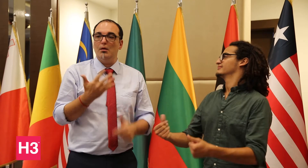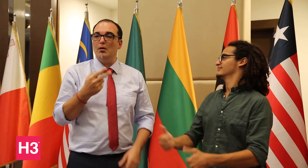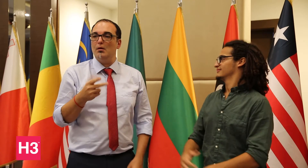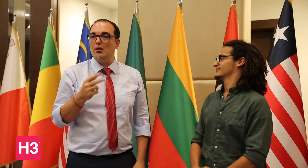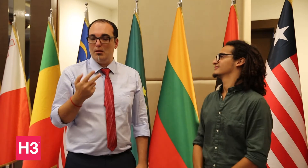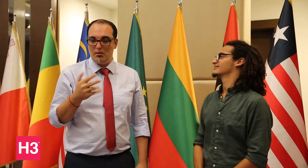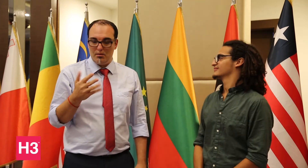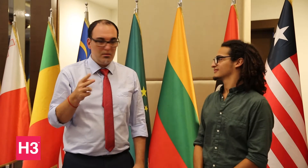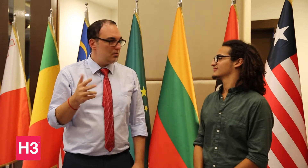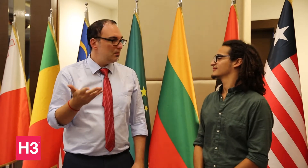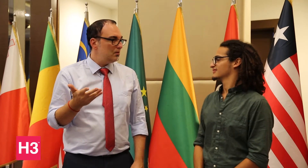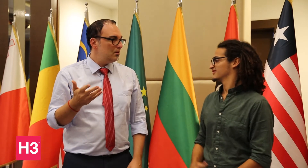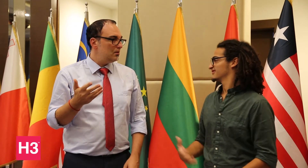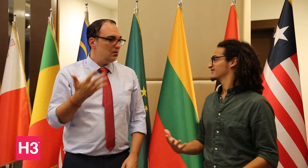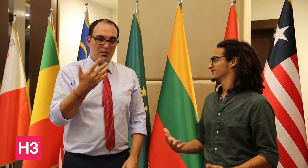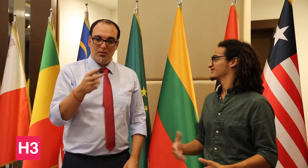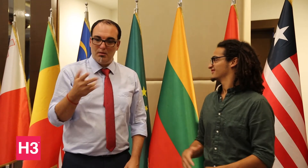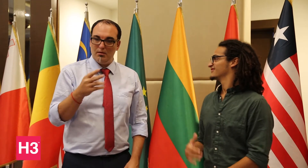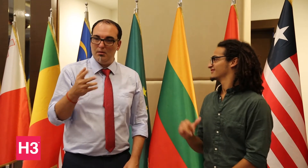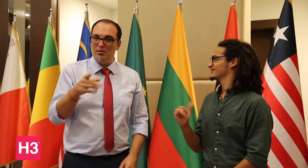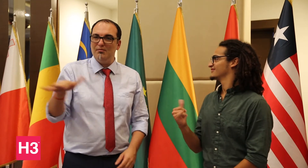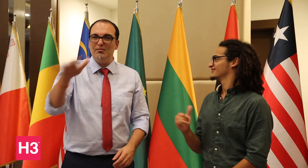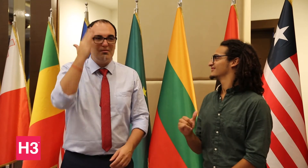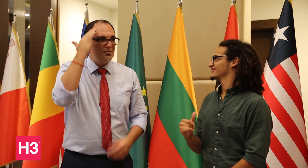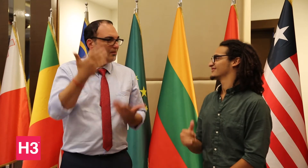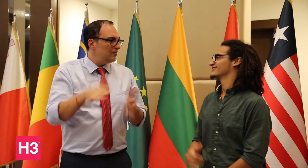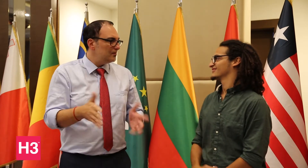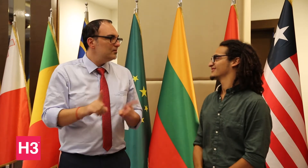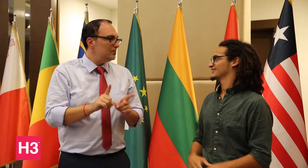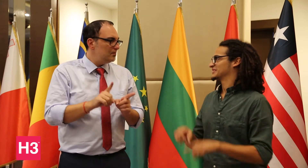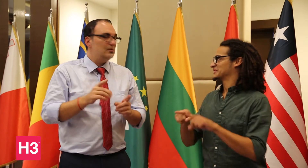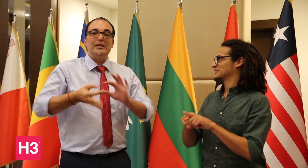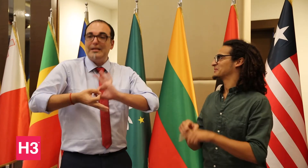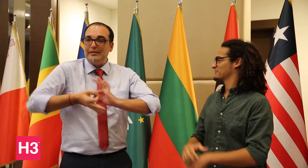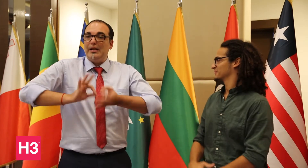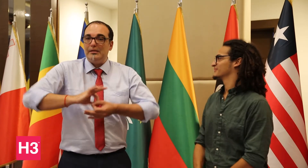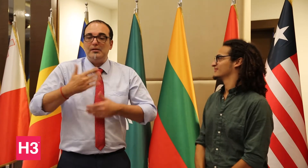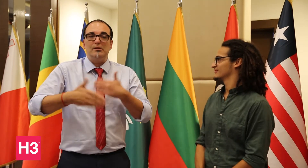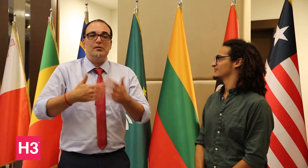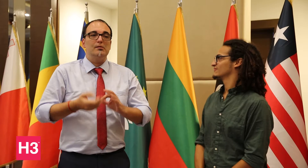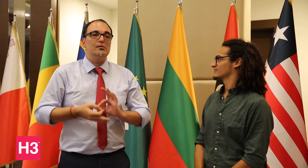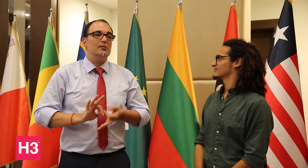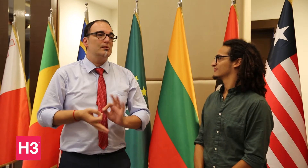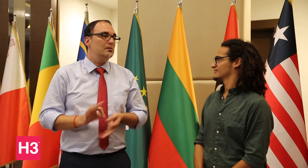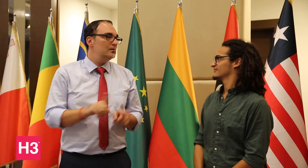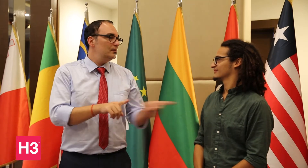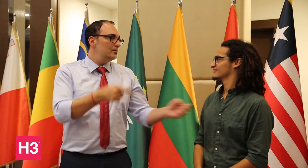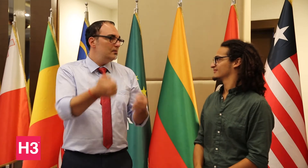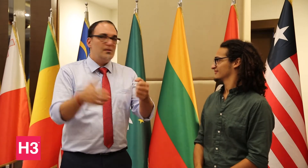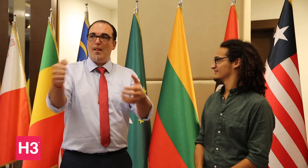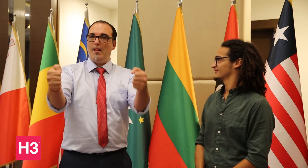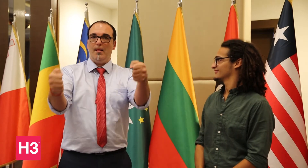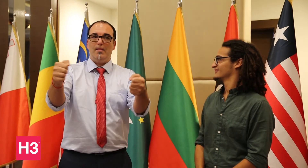The same will be for Deaflympics, with practice over time, it will be easy to sign. Like transitioning driving with two hands to